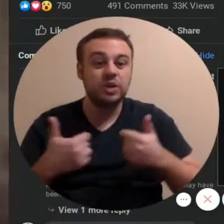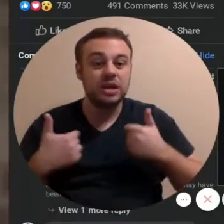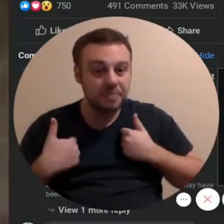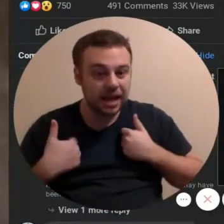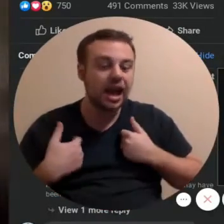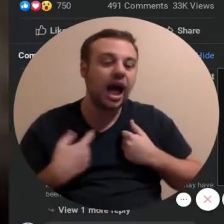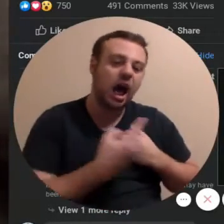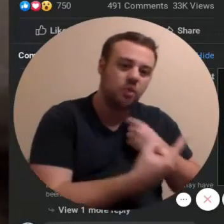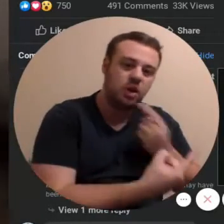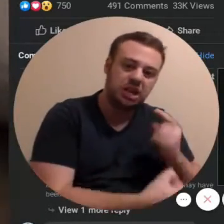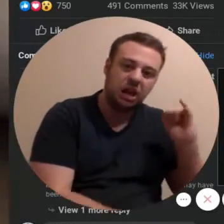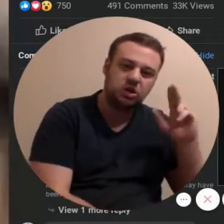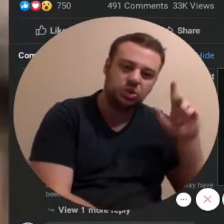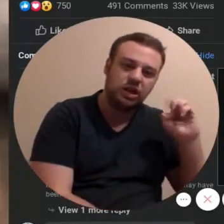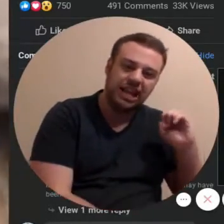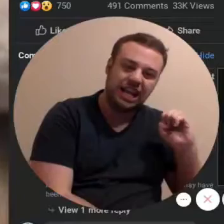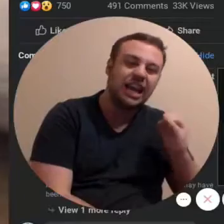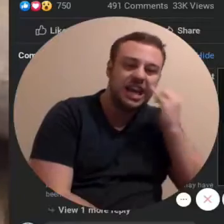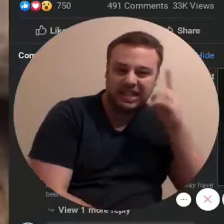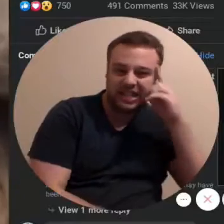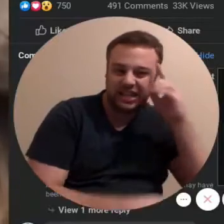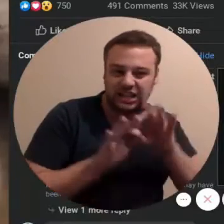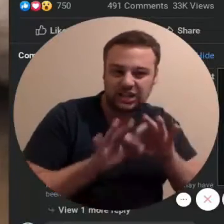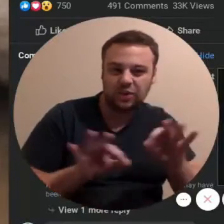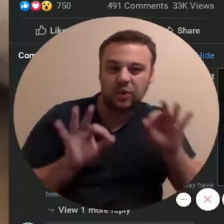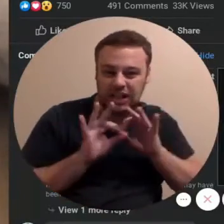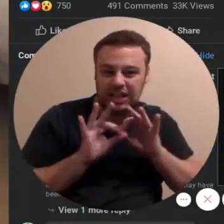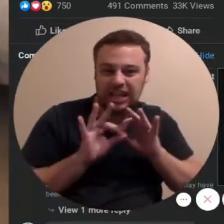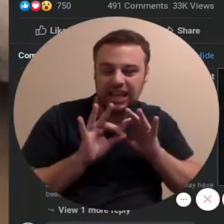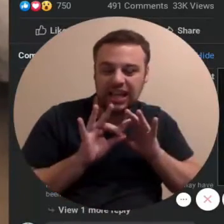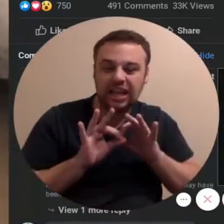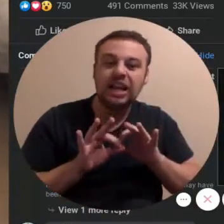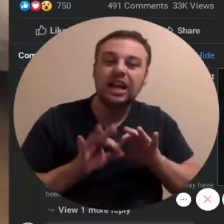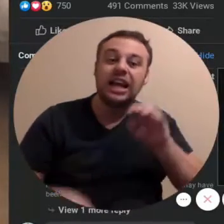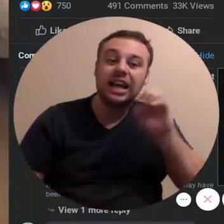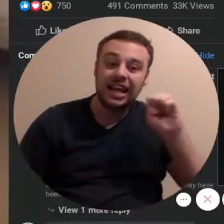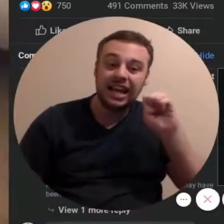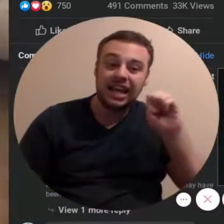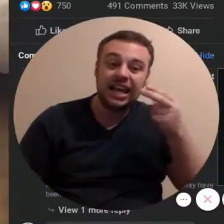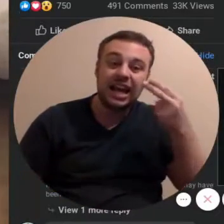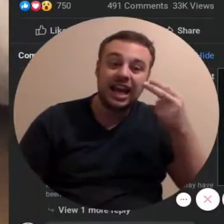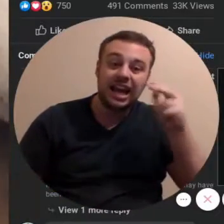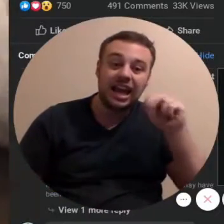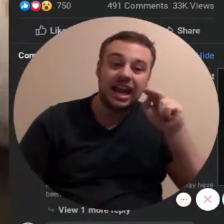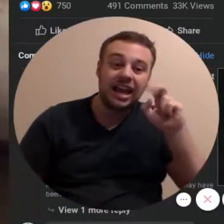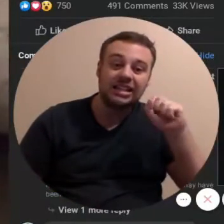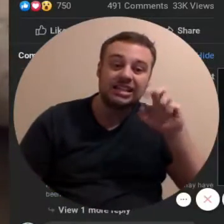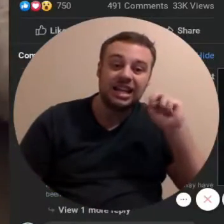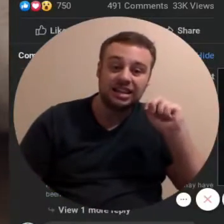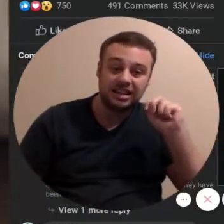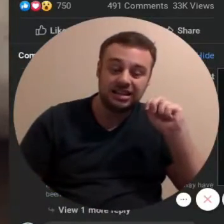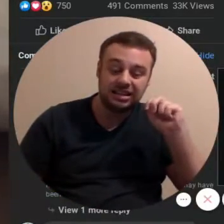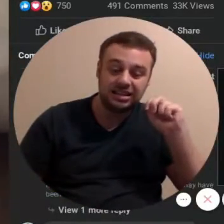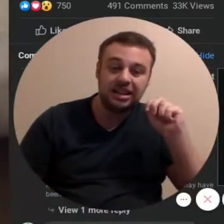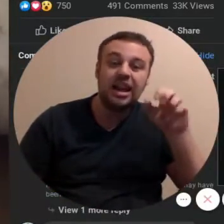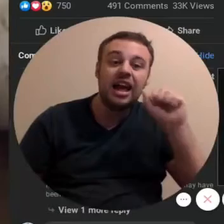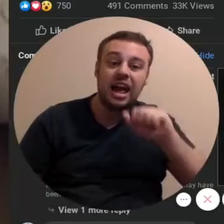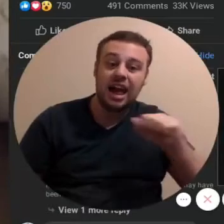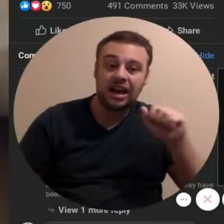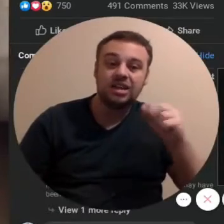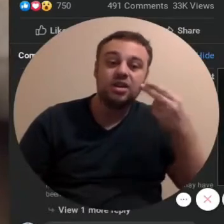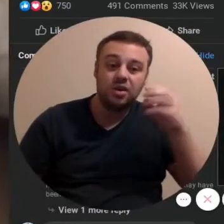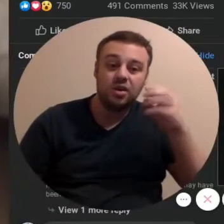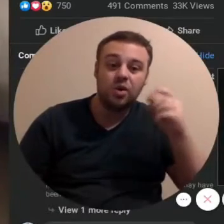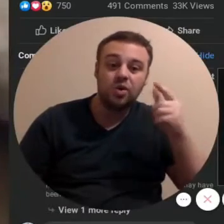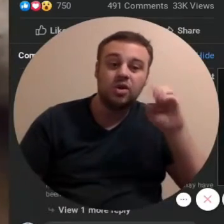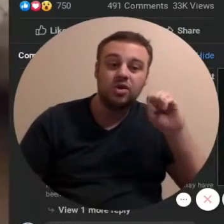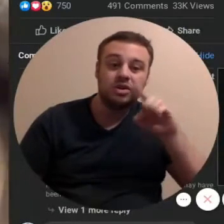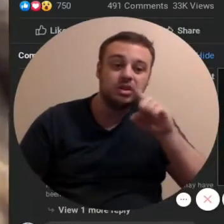You could go to ehansen- that's my email. ehansen@hoglezoo.org. Julie is in